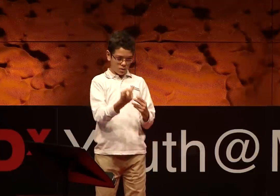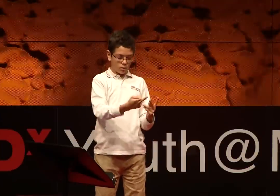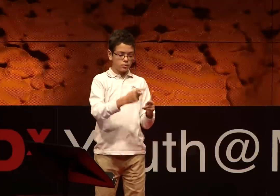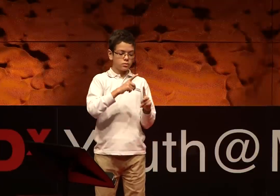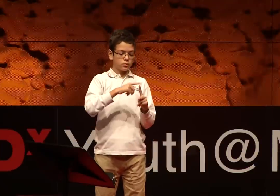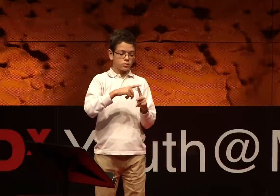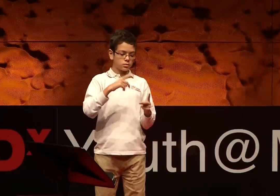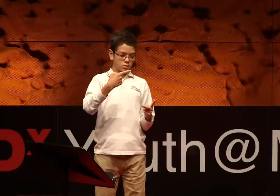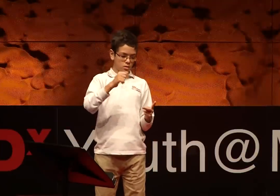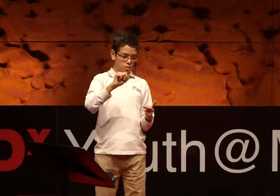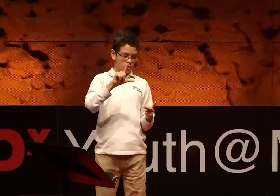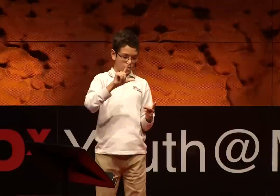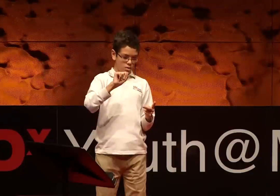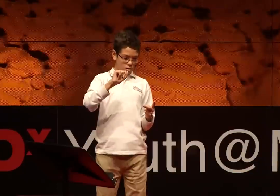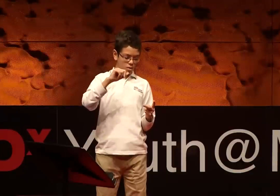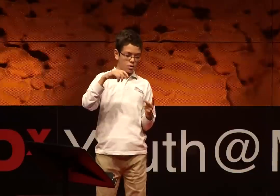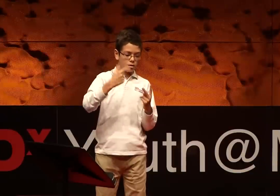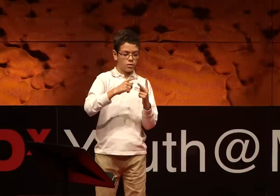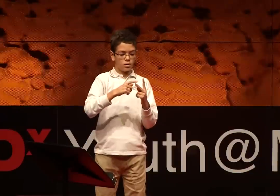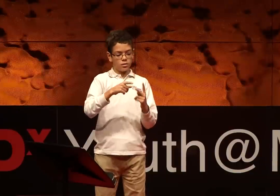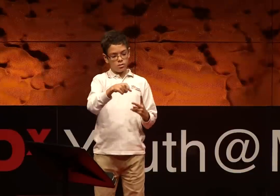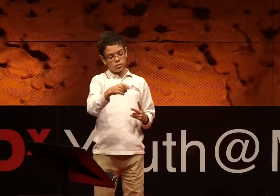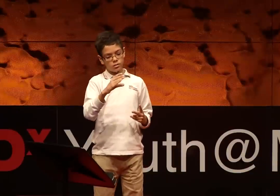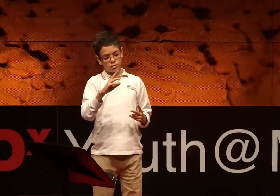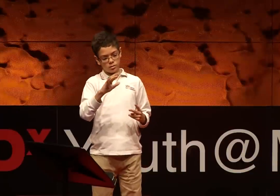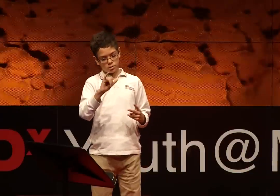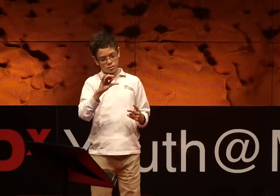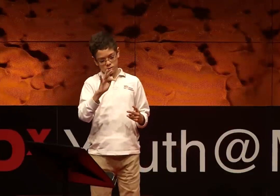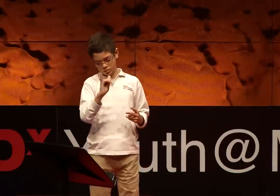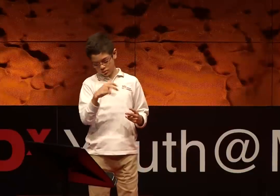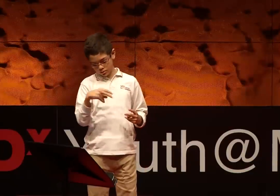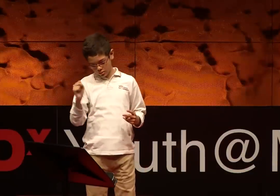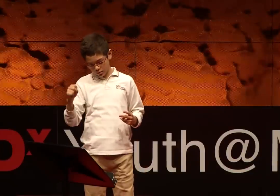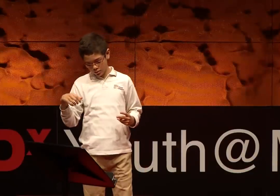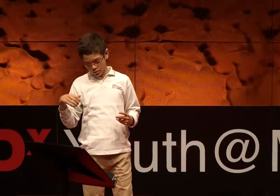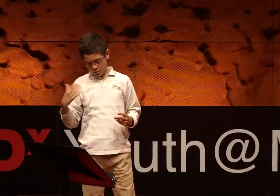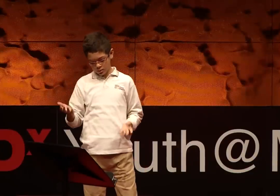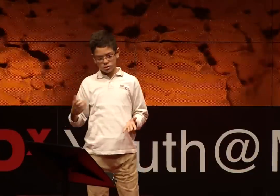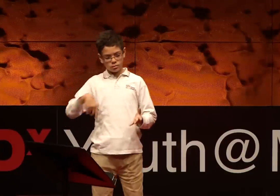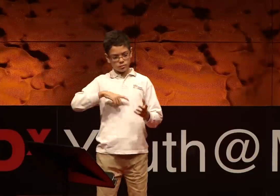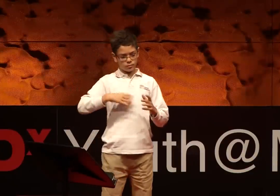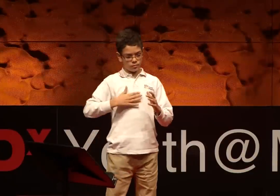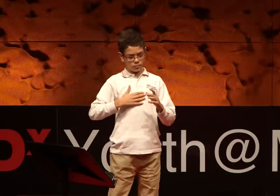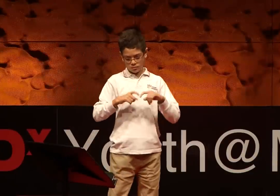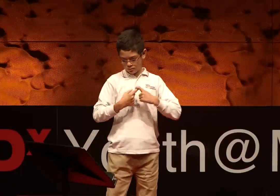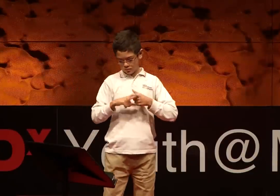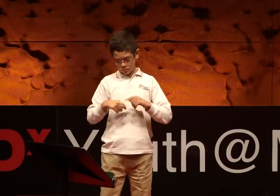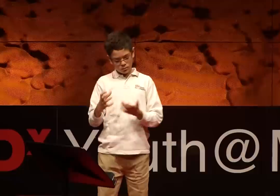The goal of the two interpreters is for you to understand me. Their names are Gala and Cristina.